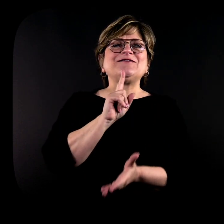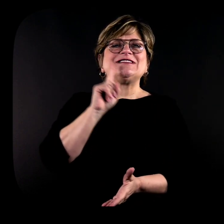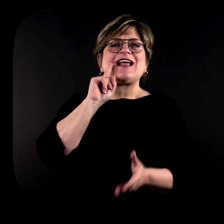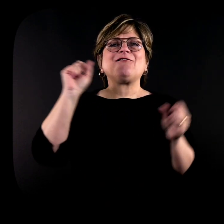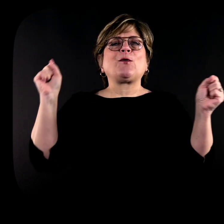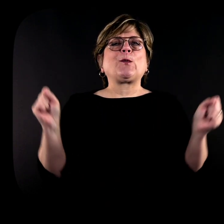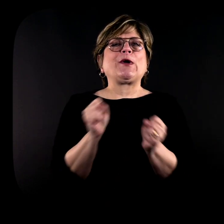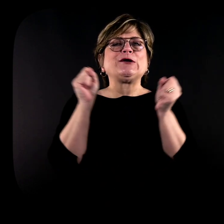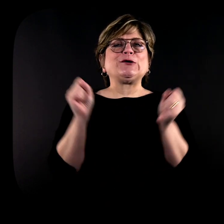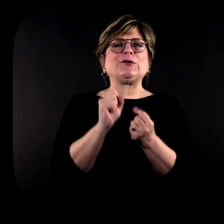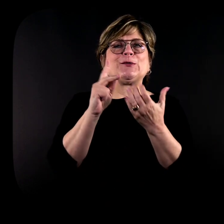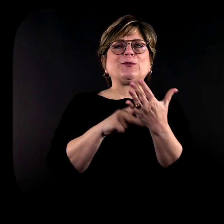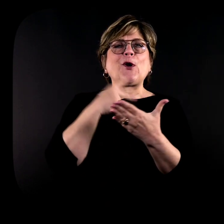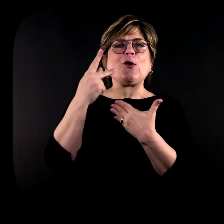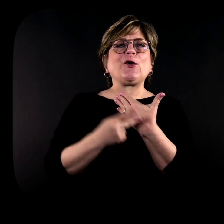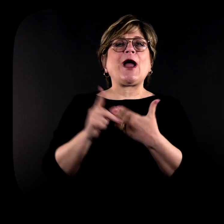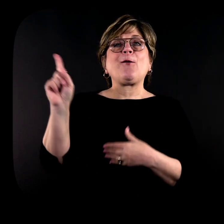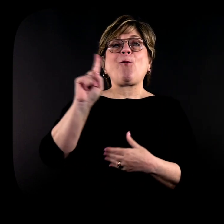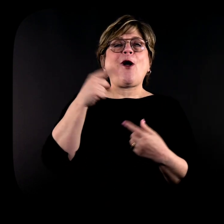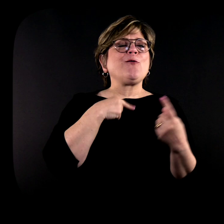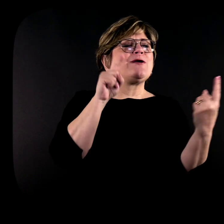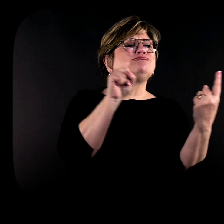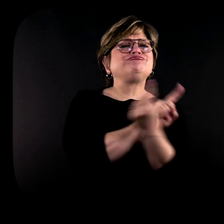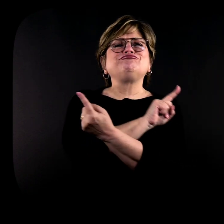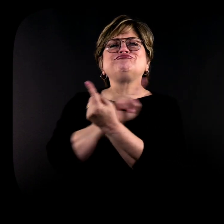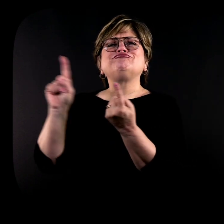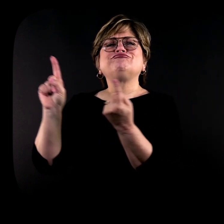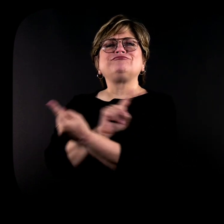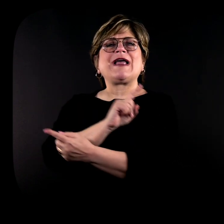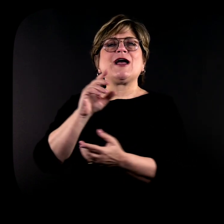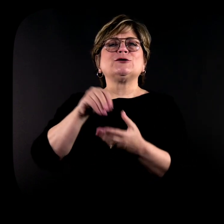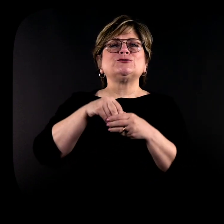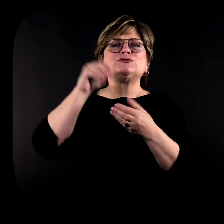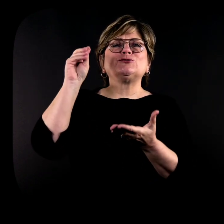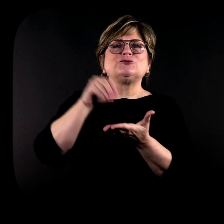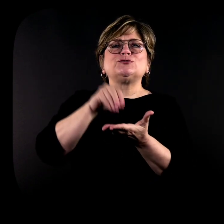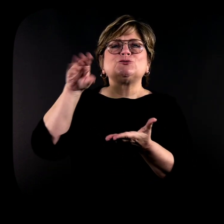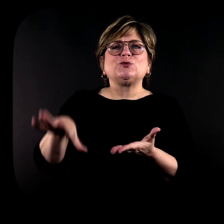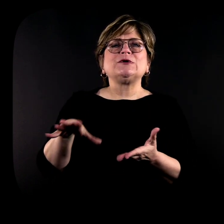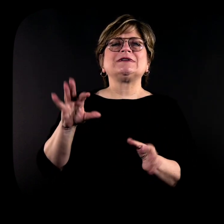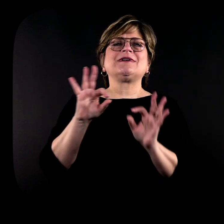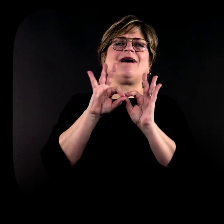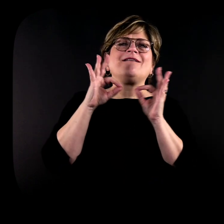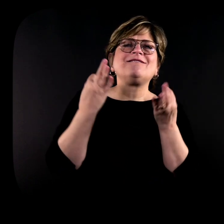Deaf Winter Program, where we met with students, families,